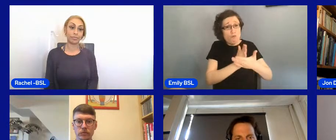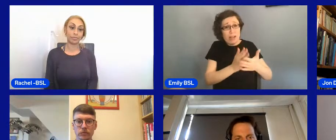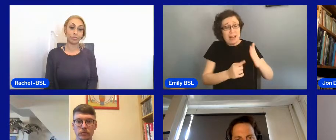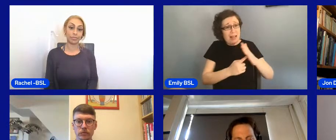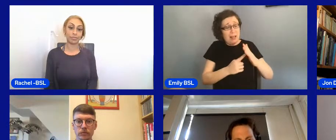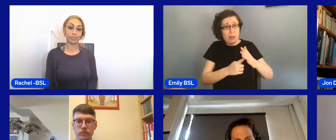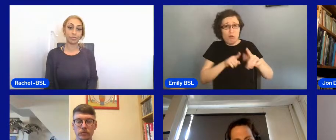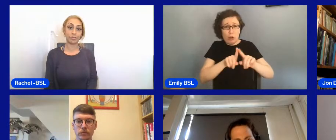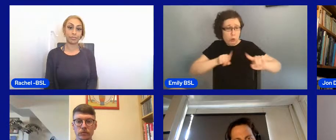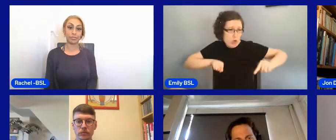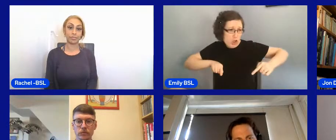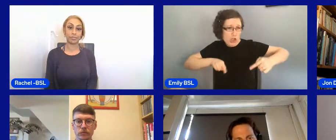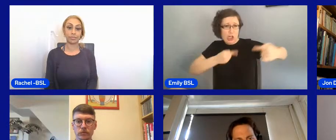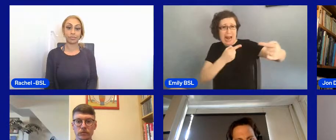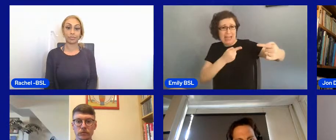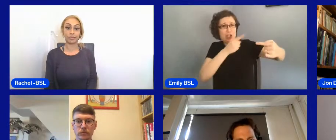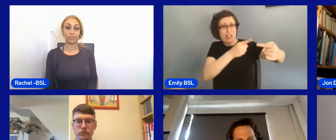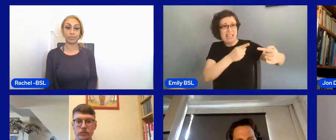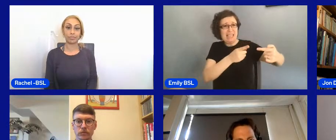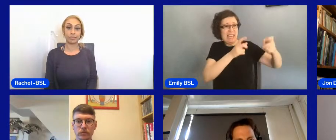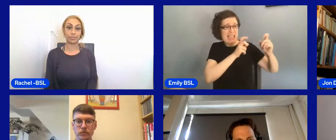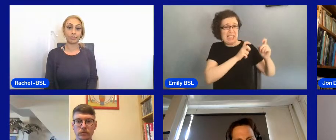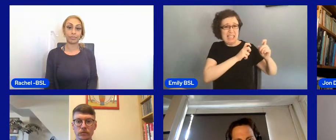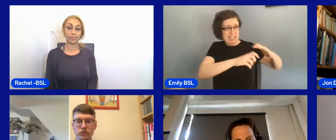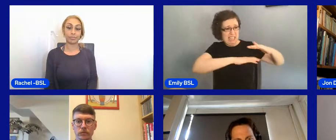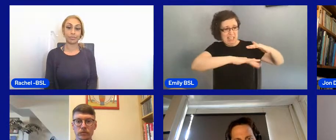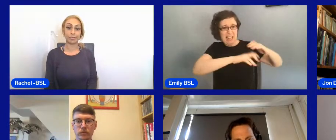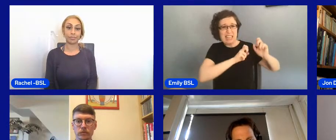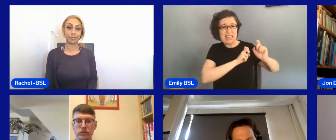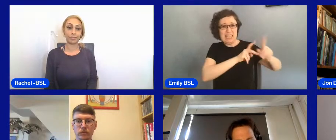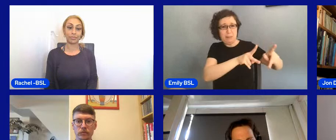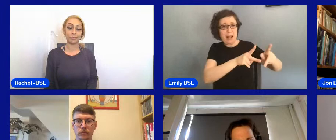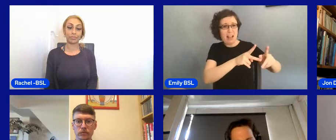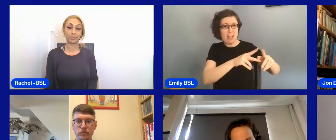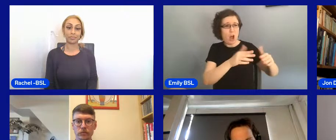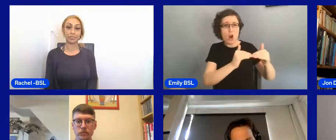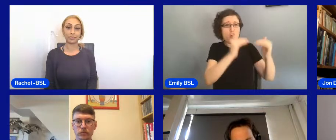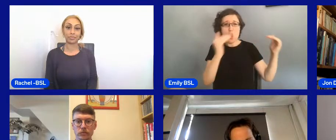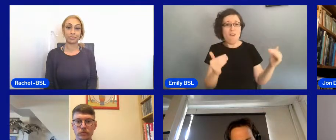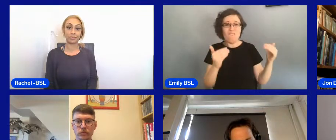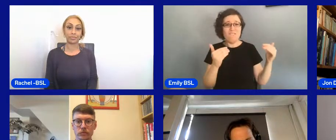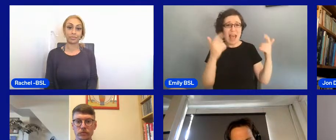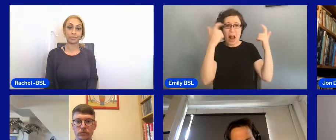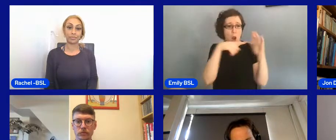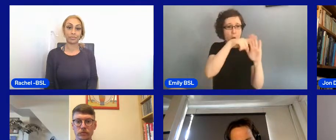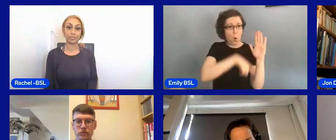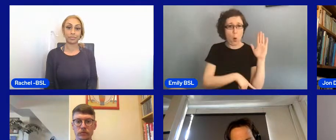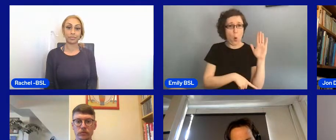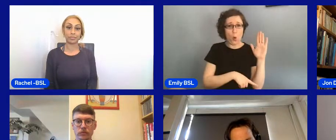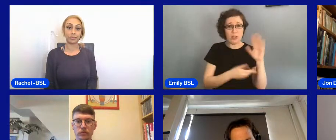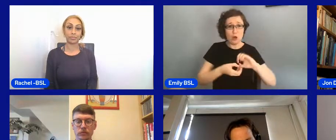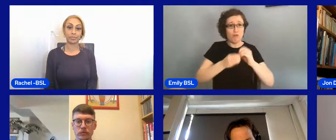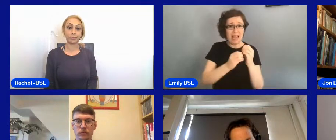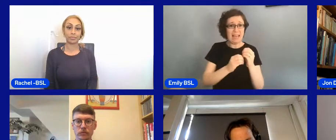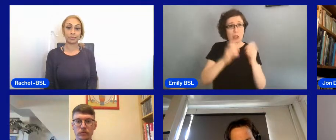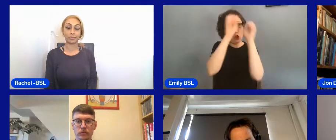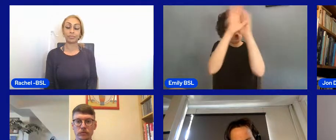engaged with challenging the systemic unfairness in our laws and society that creates the concept of disability.